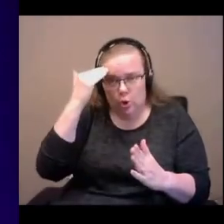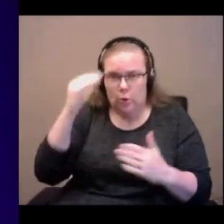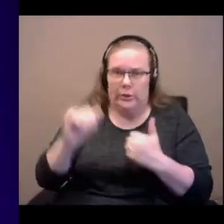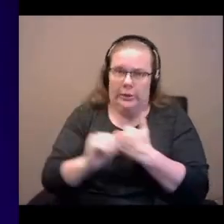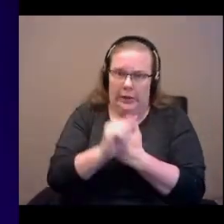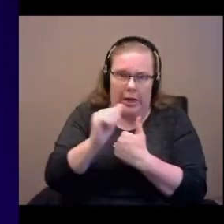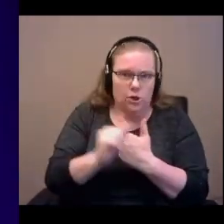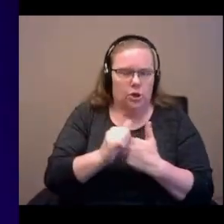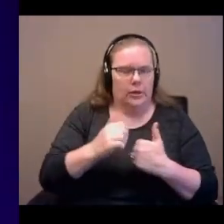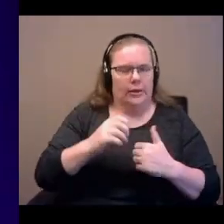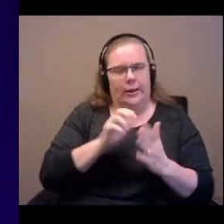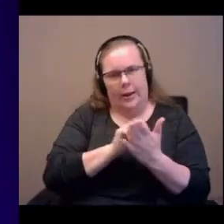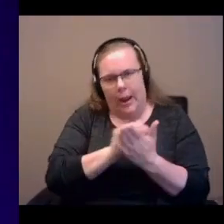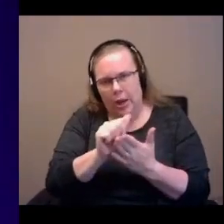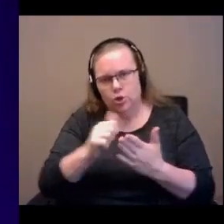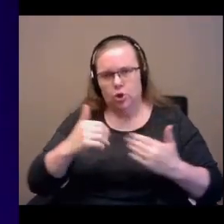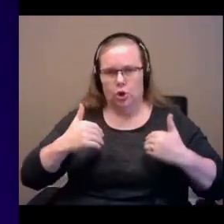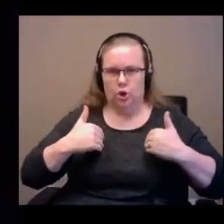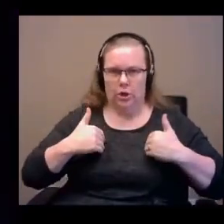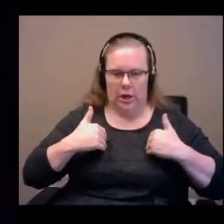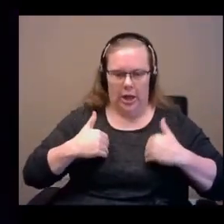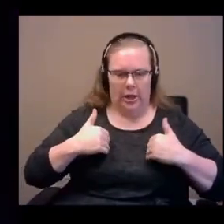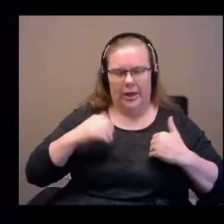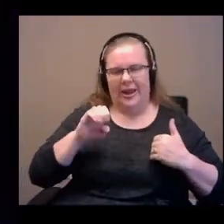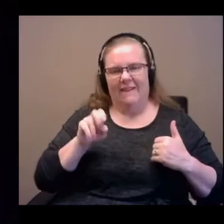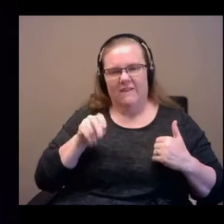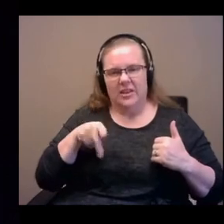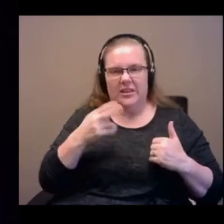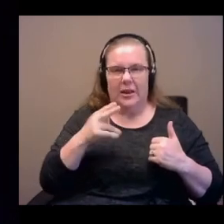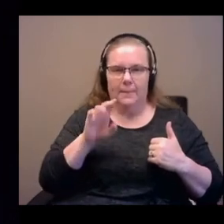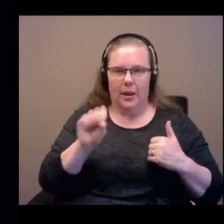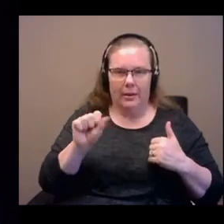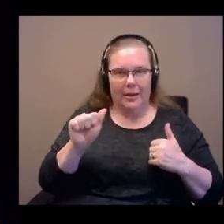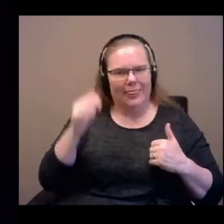strokes. They’re like doctors with their encyclopedic knowledge of the dangers of smoking,